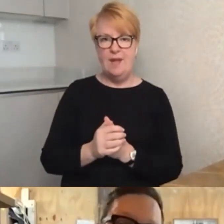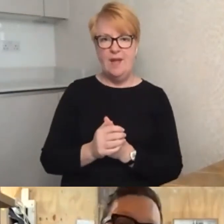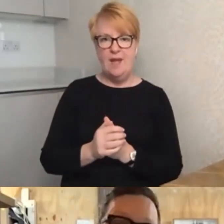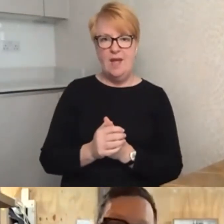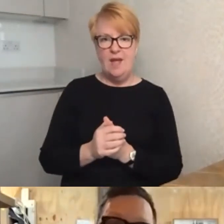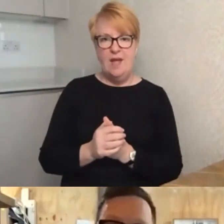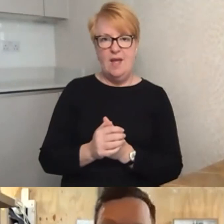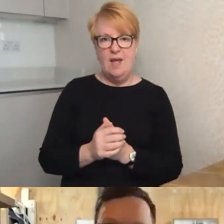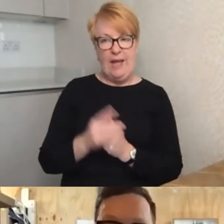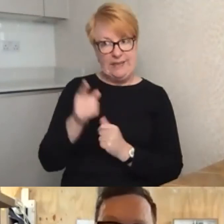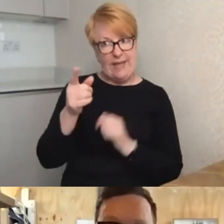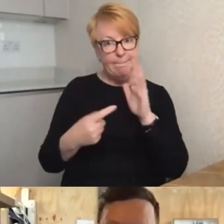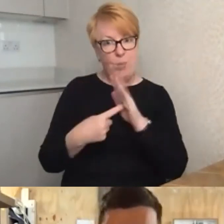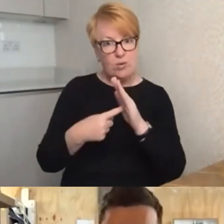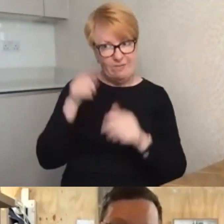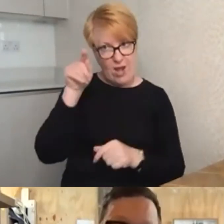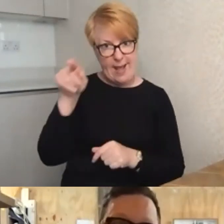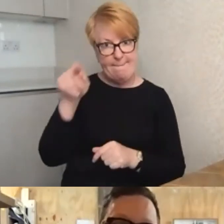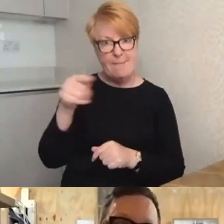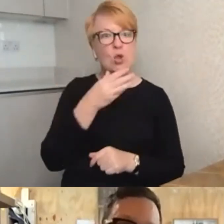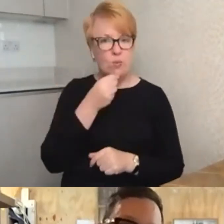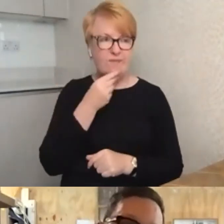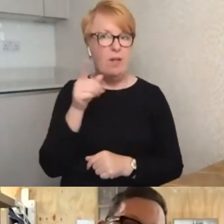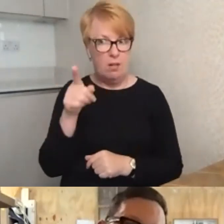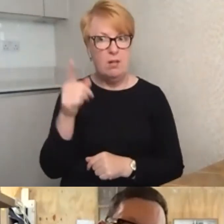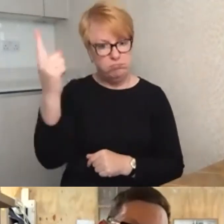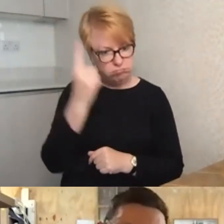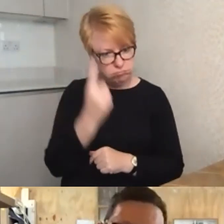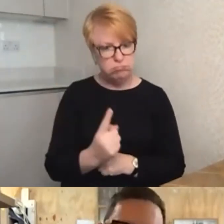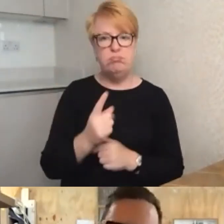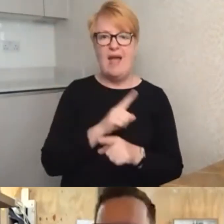for him that he's that he's useful, you know. And so, there is this sort of interesting